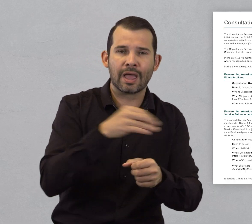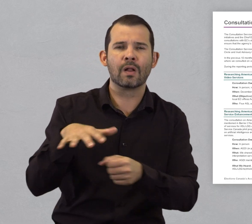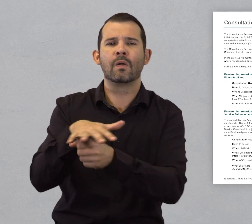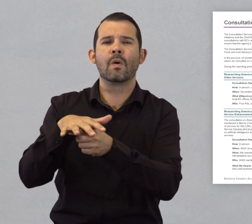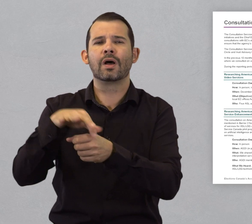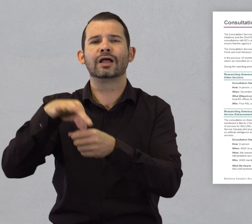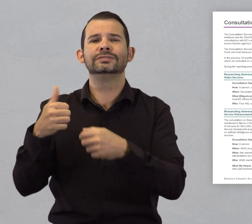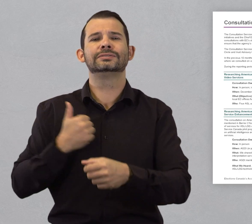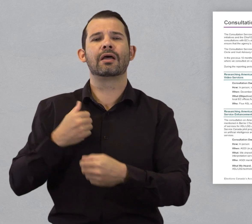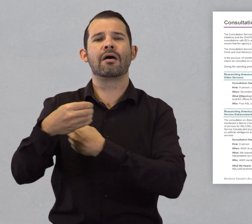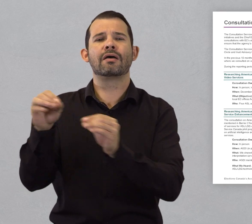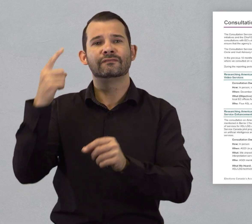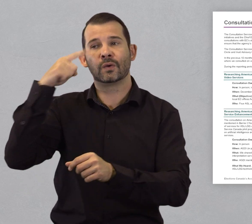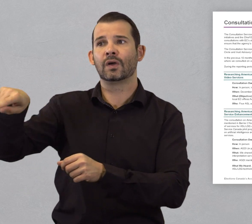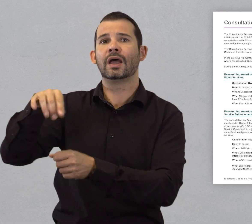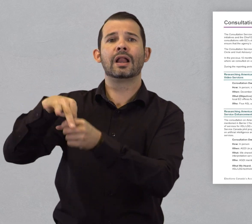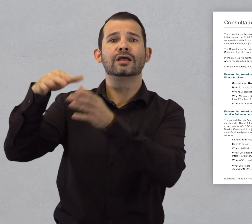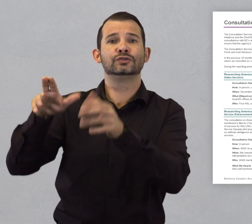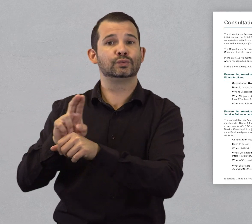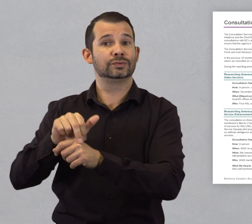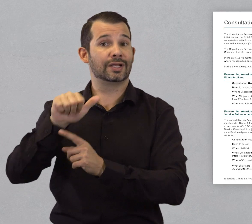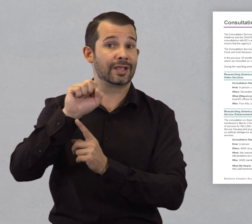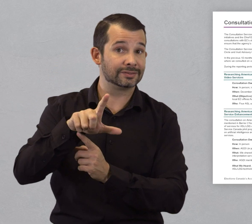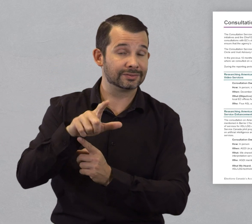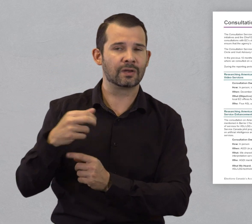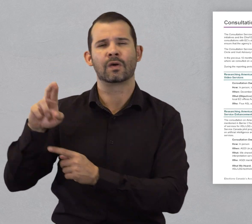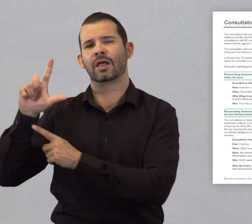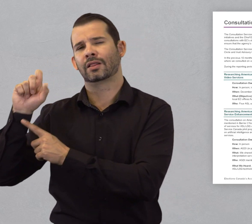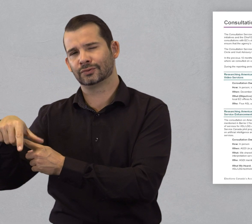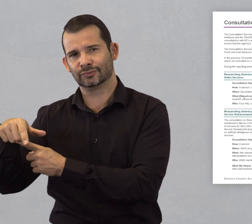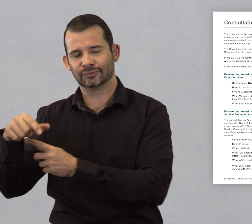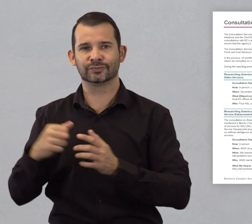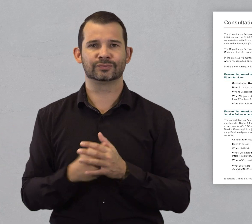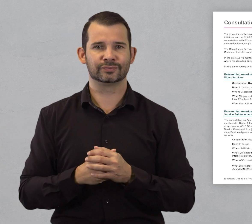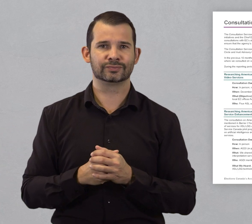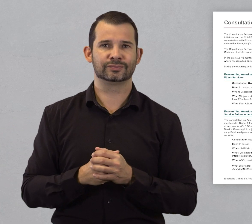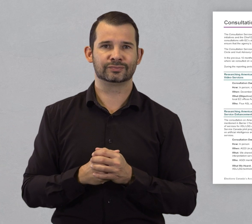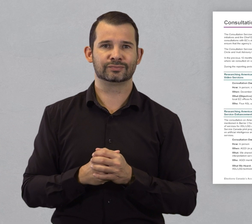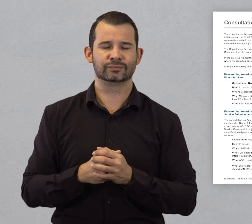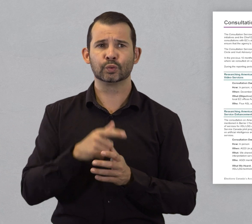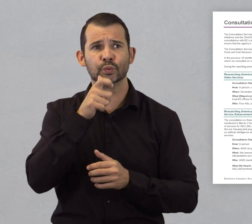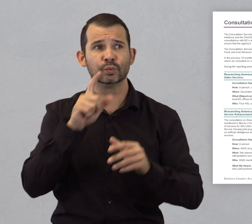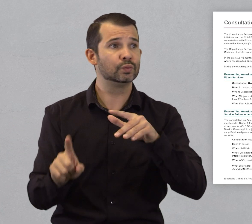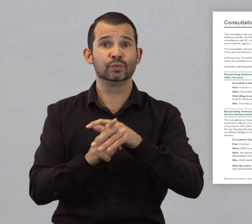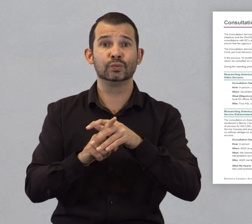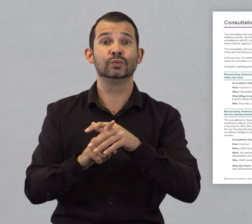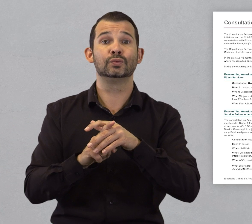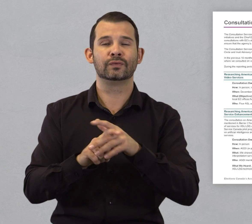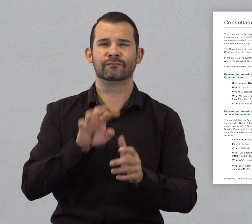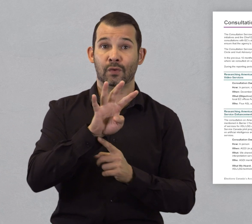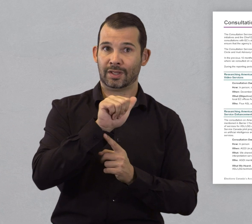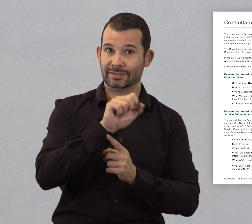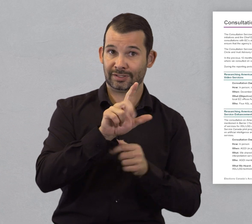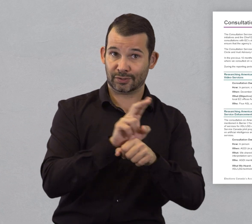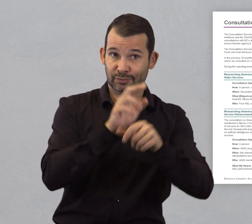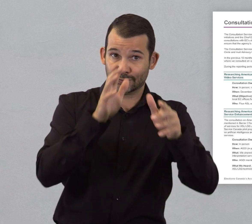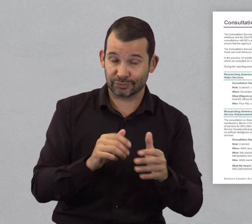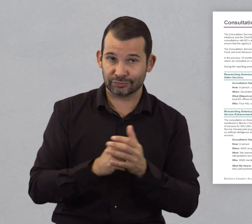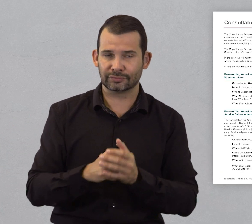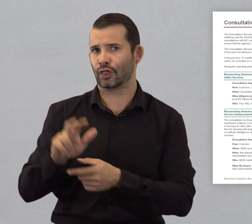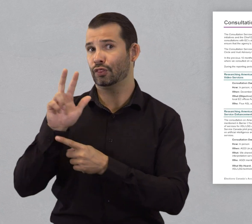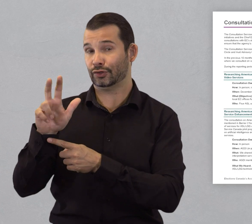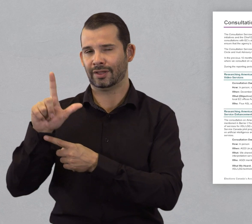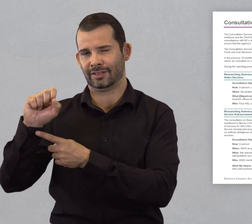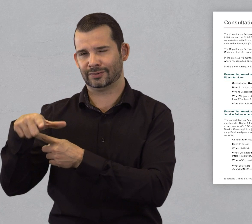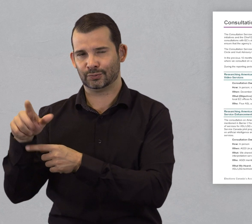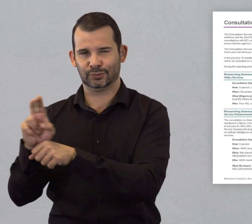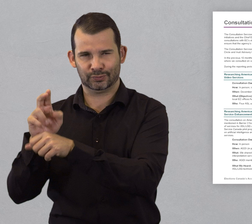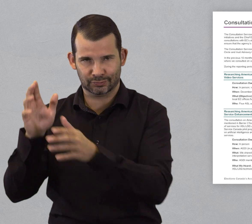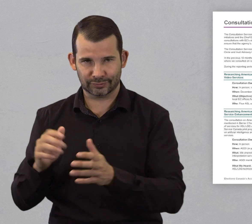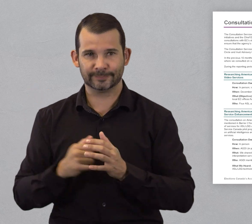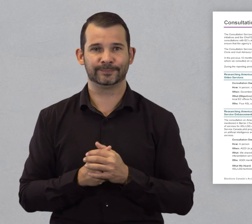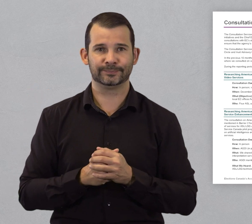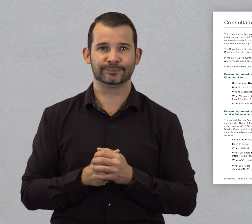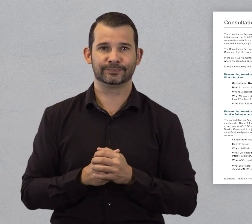EC offices for electors using ASL or LSQ Who: Four ASL users; three LSQ users